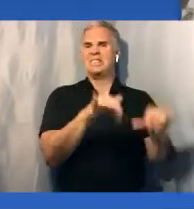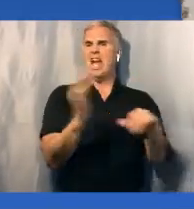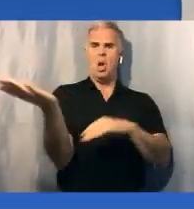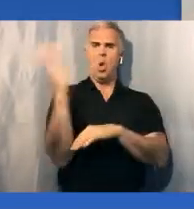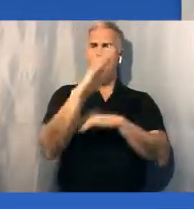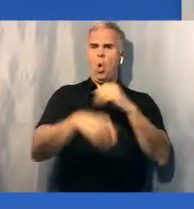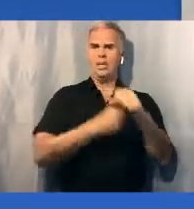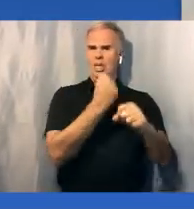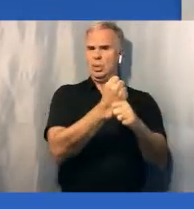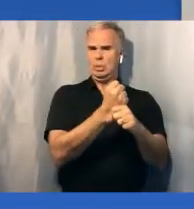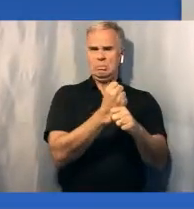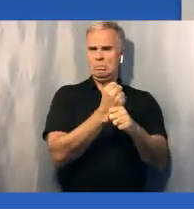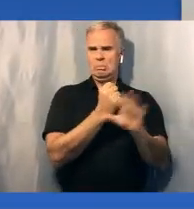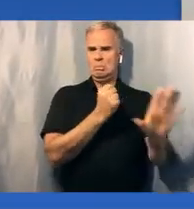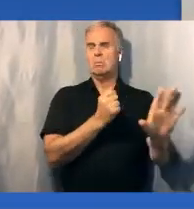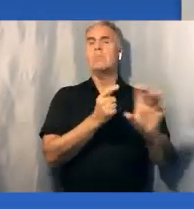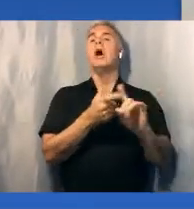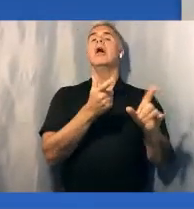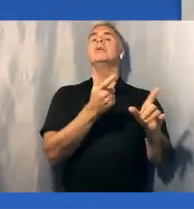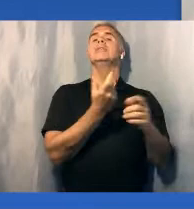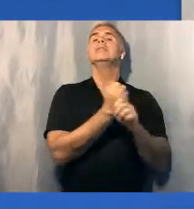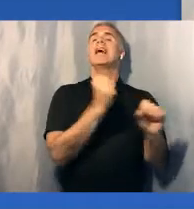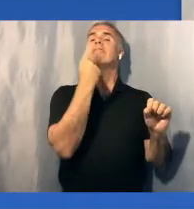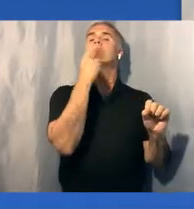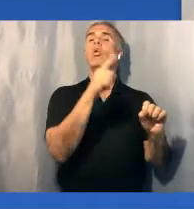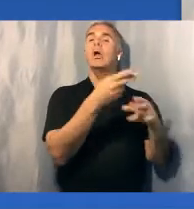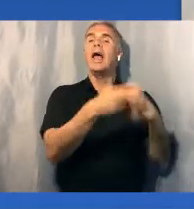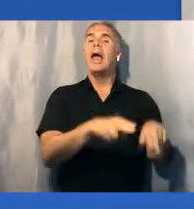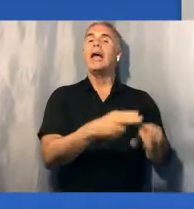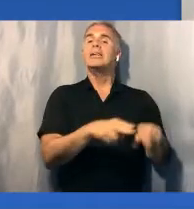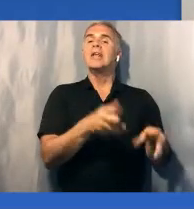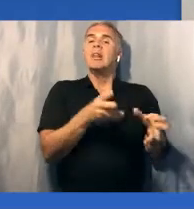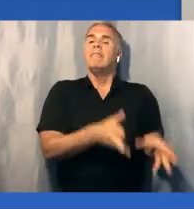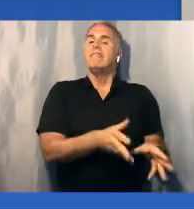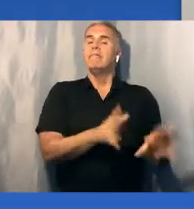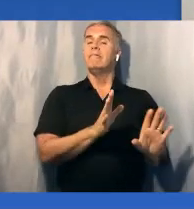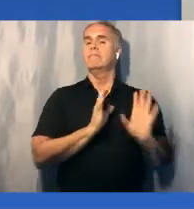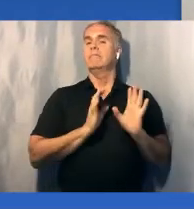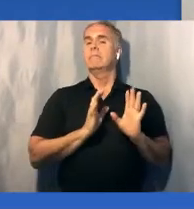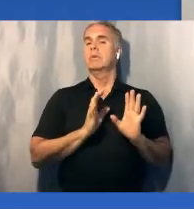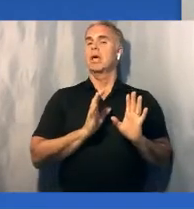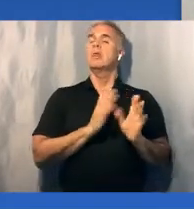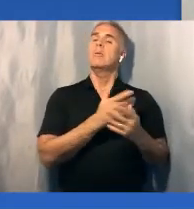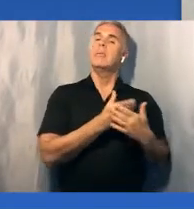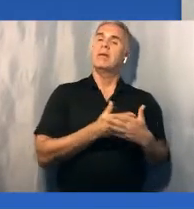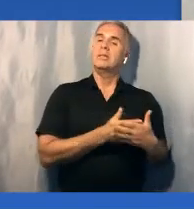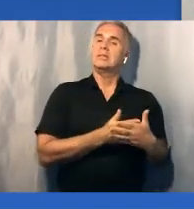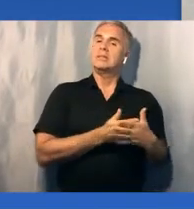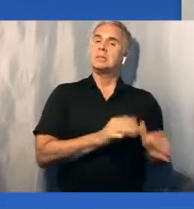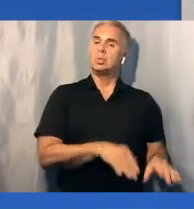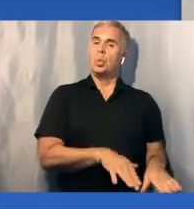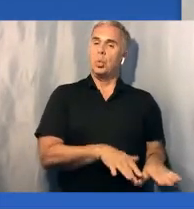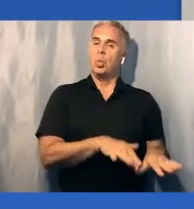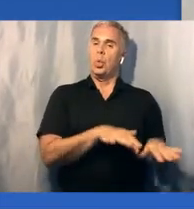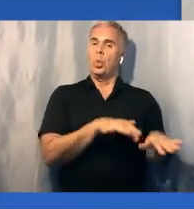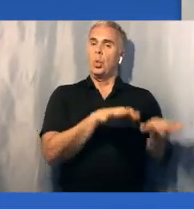Bald eagles do not live in their nest all year round. They use it as a safe place in which to lay their eggs